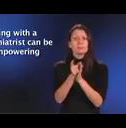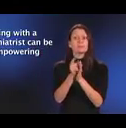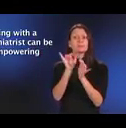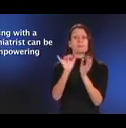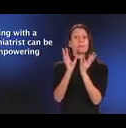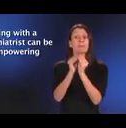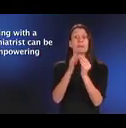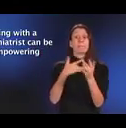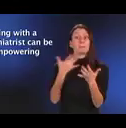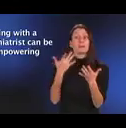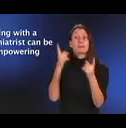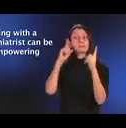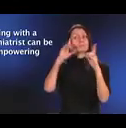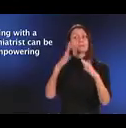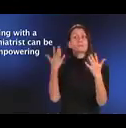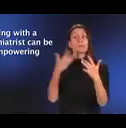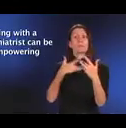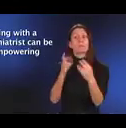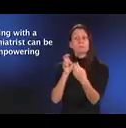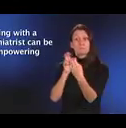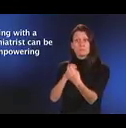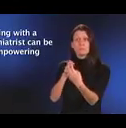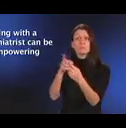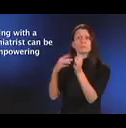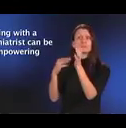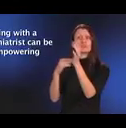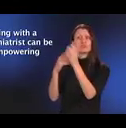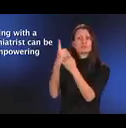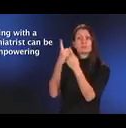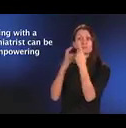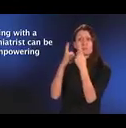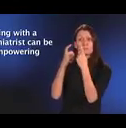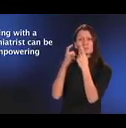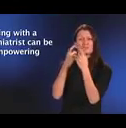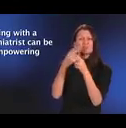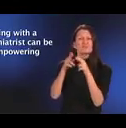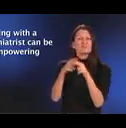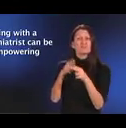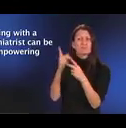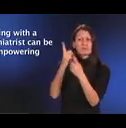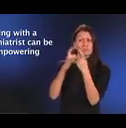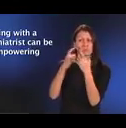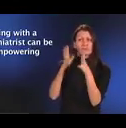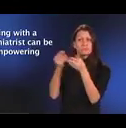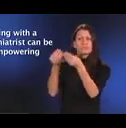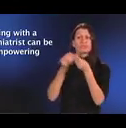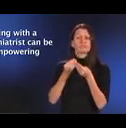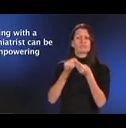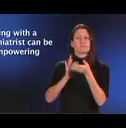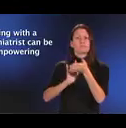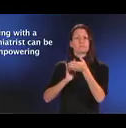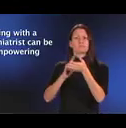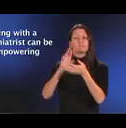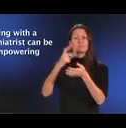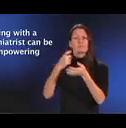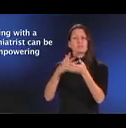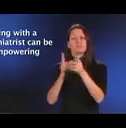You are expected to answer a few brief questions and then the doctor gives you a prescription.